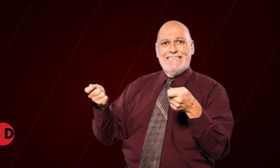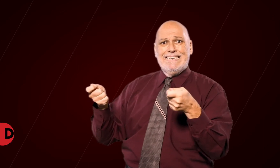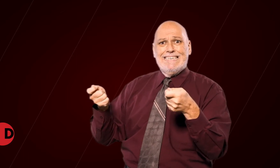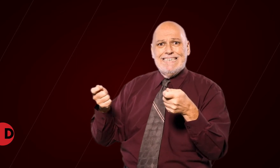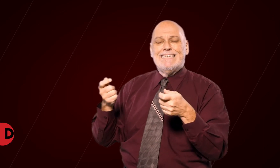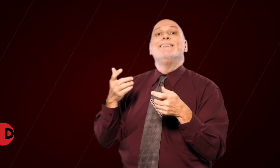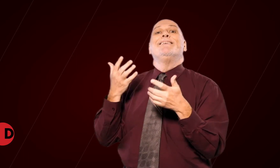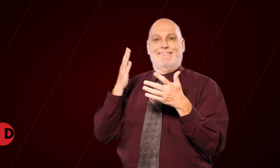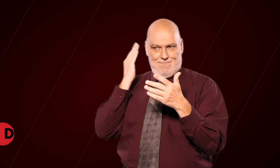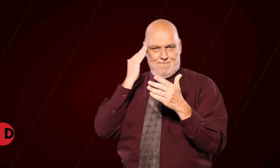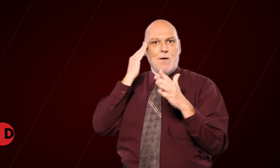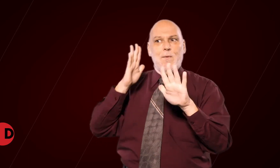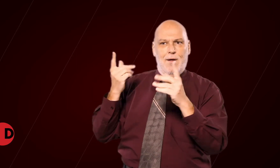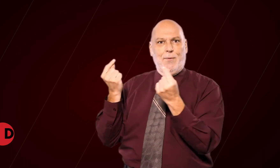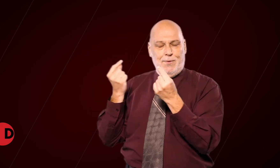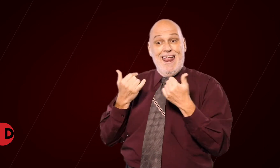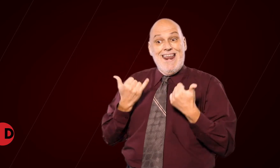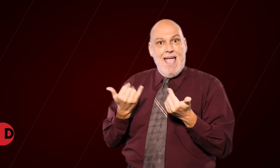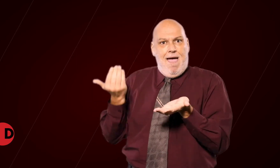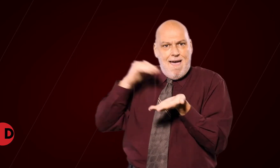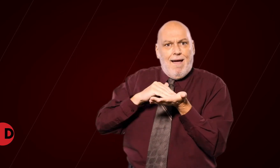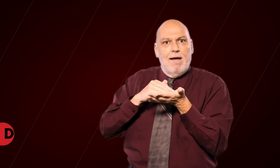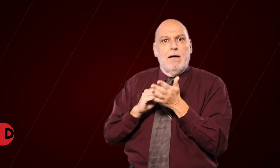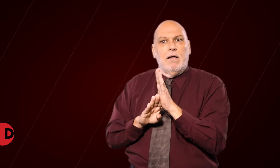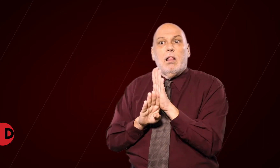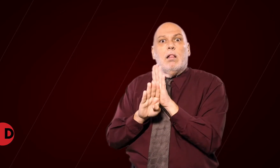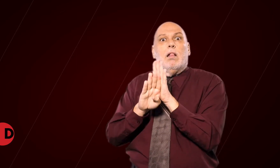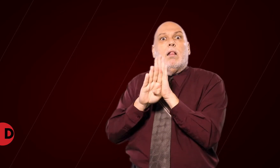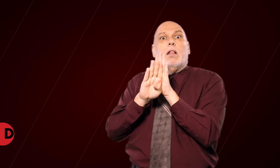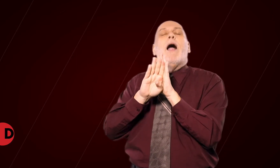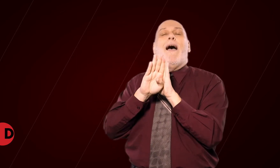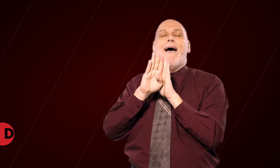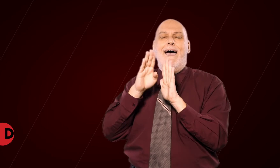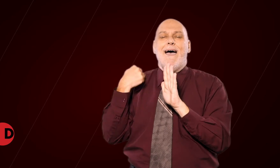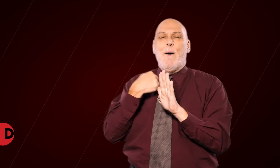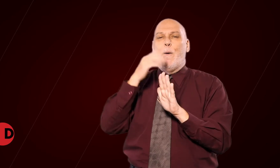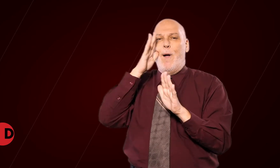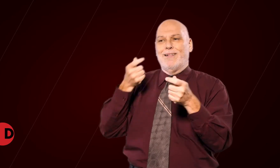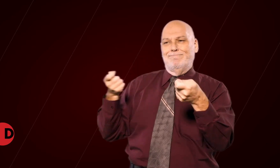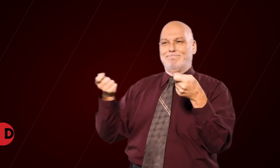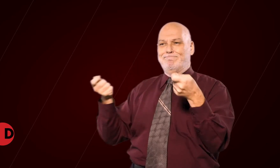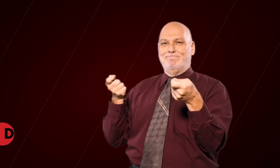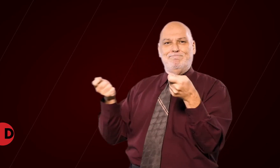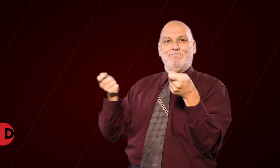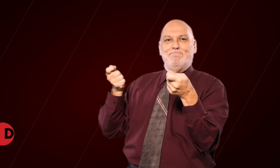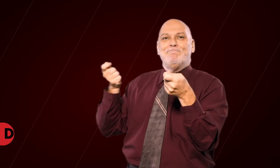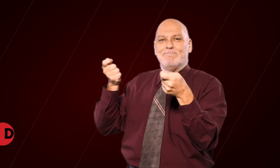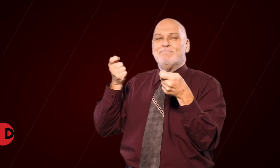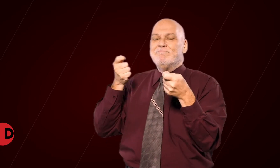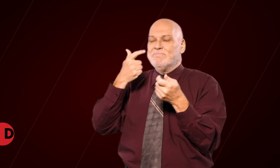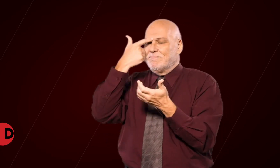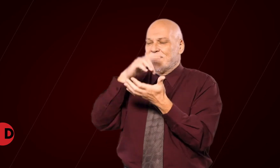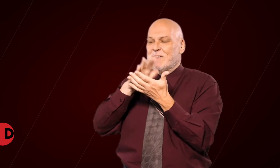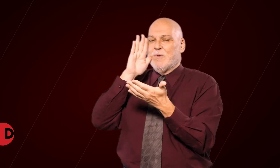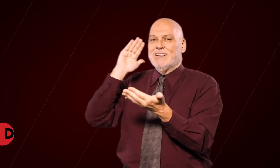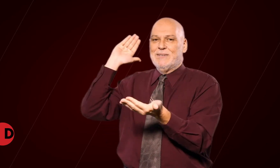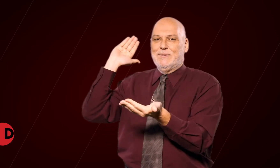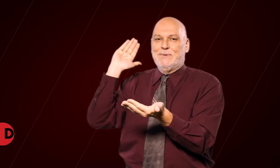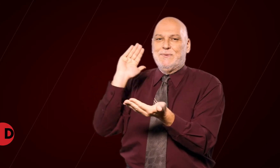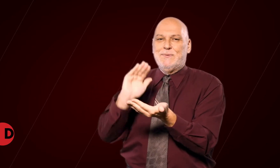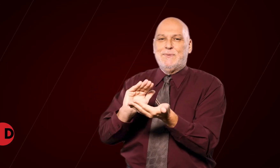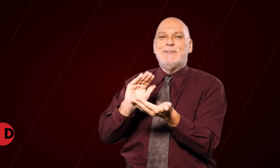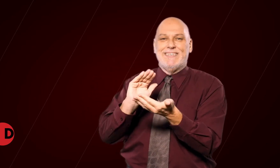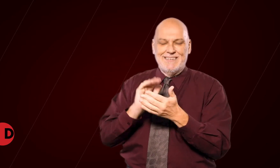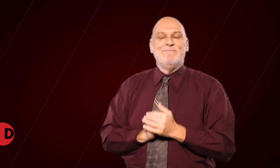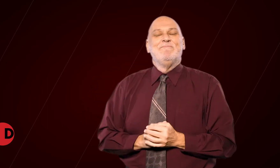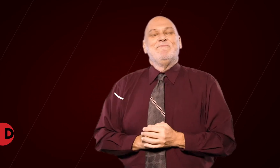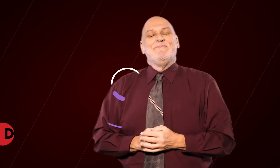because we've already done it once before.”